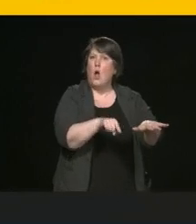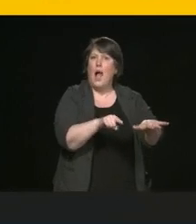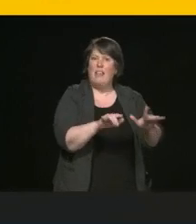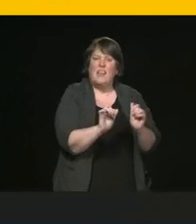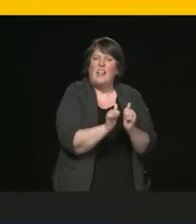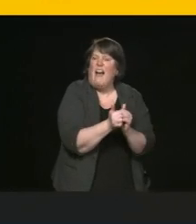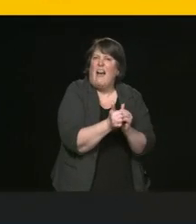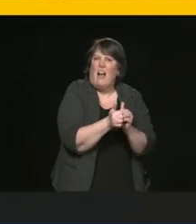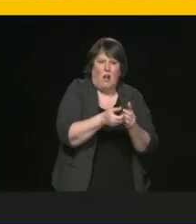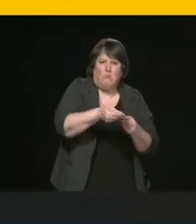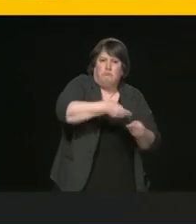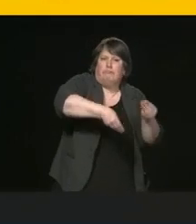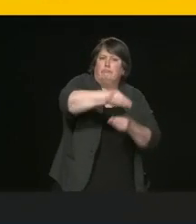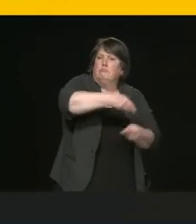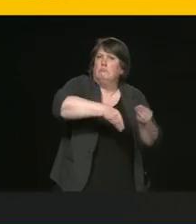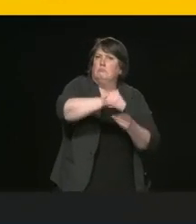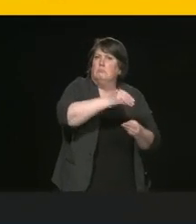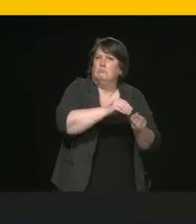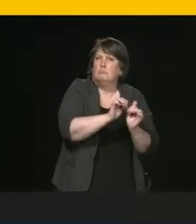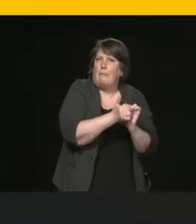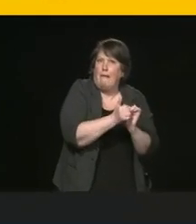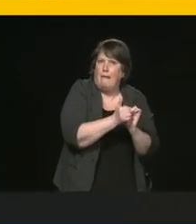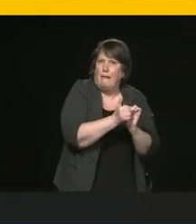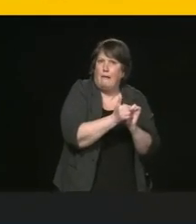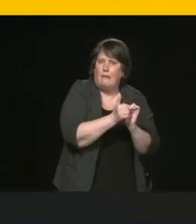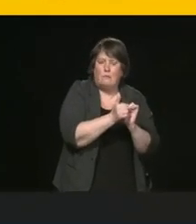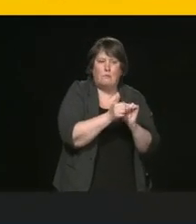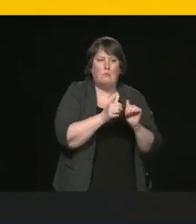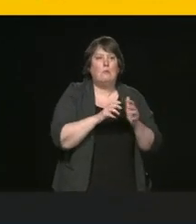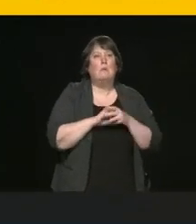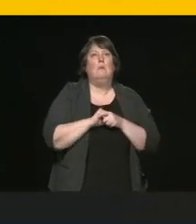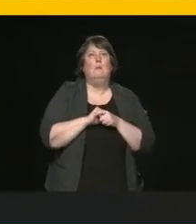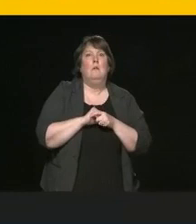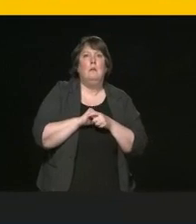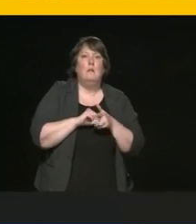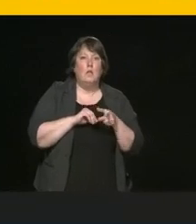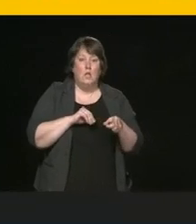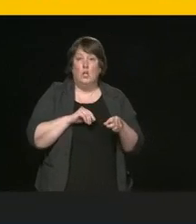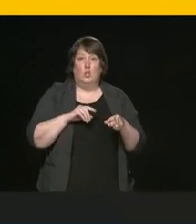OUTBREAK IS OCCURRING AND LOOKING AT COMMUNITY TRANSMISSION.